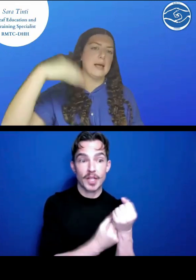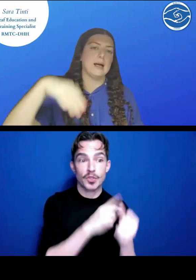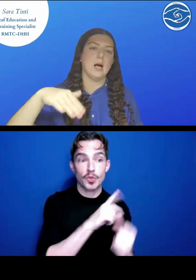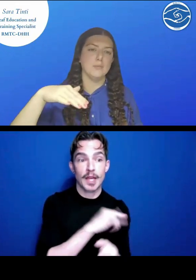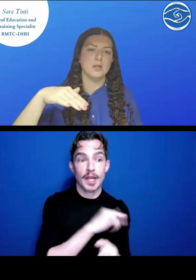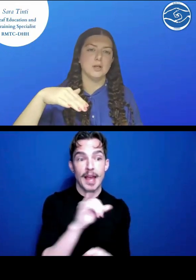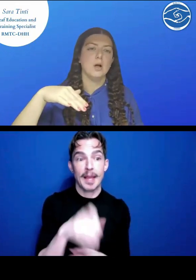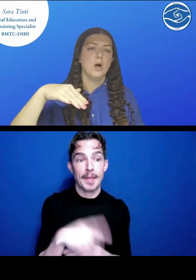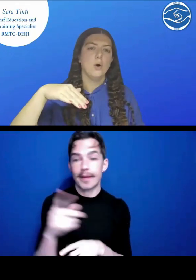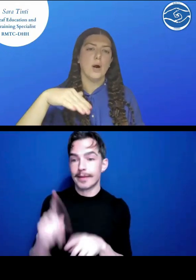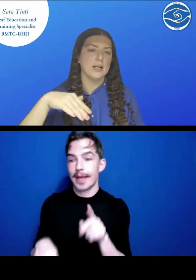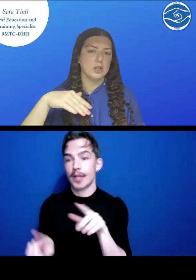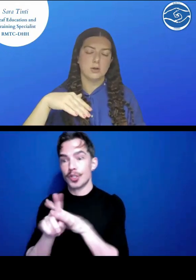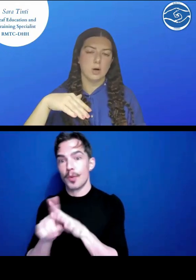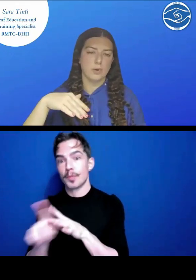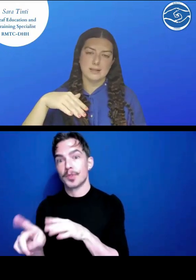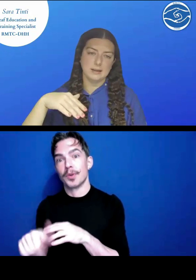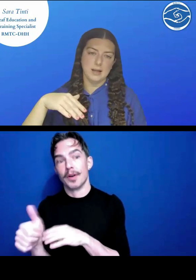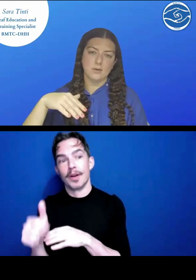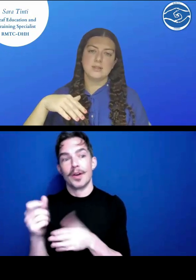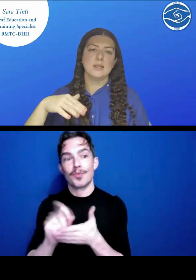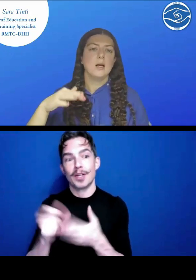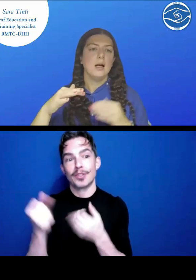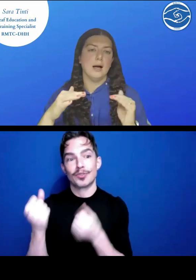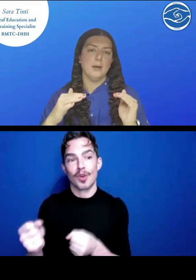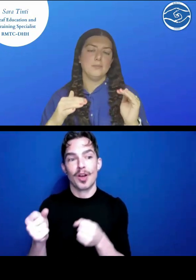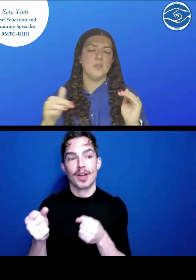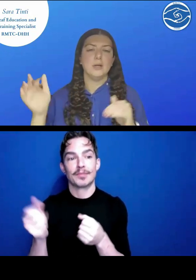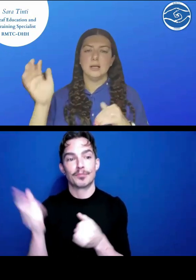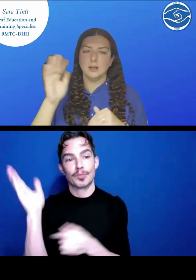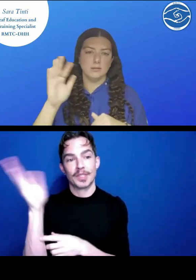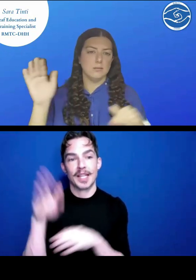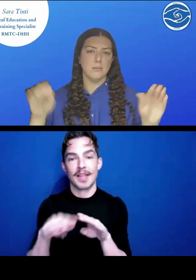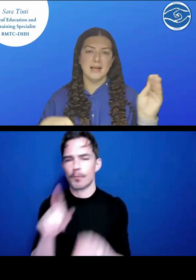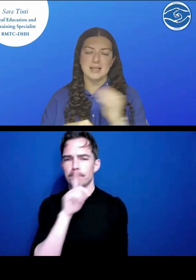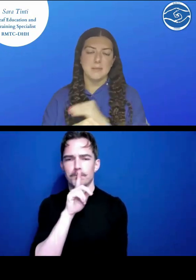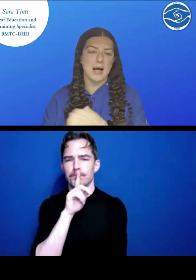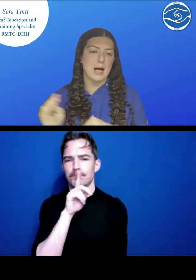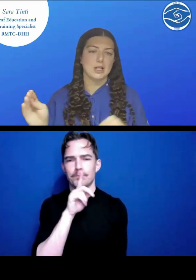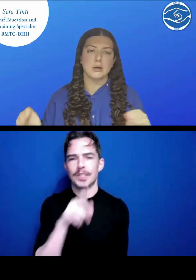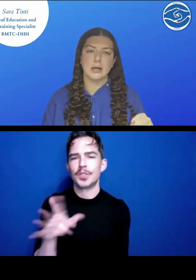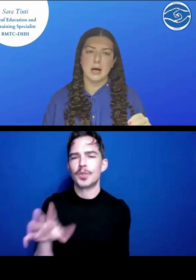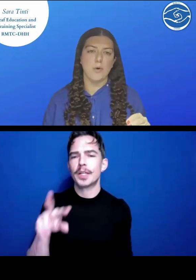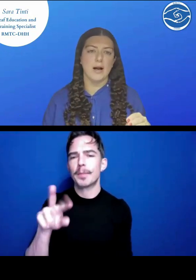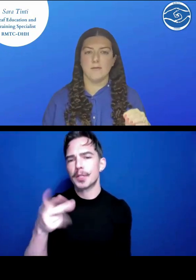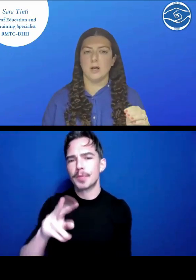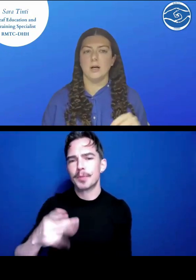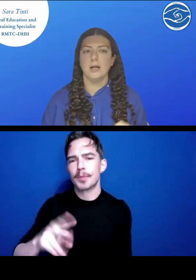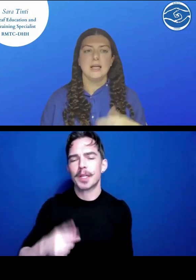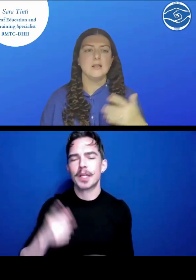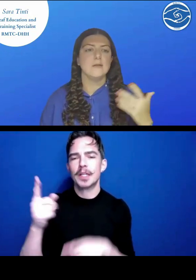you can't come to Writing Strong Present Levels. You can mix and match. You can come whenever.